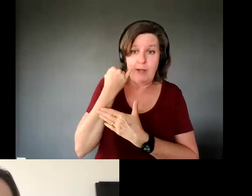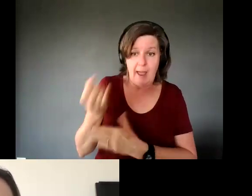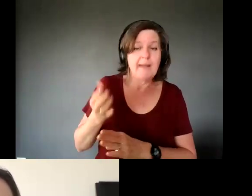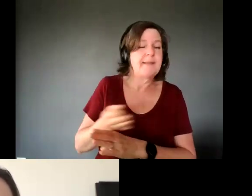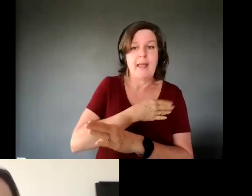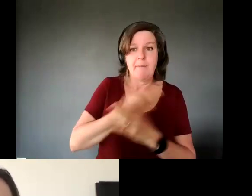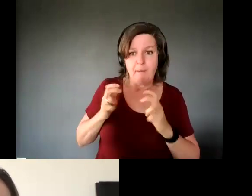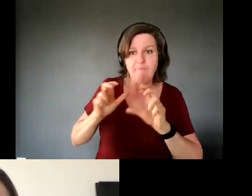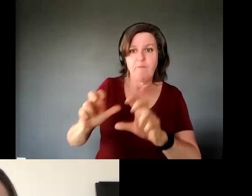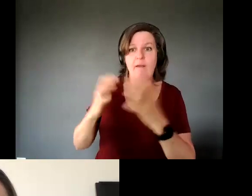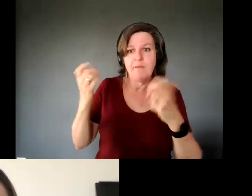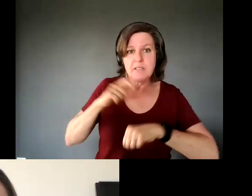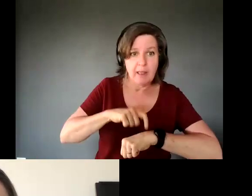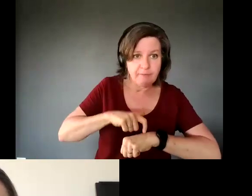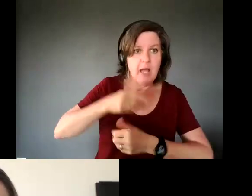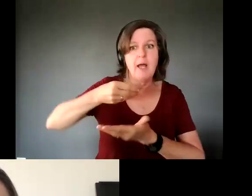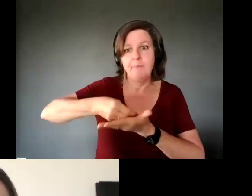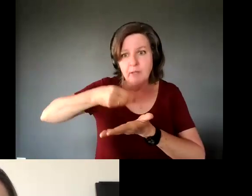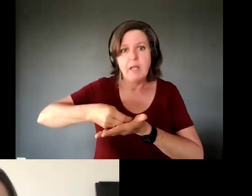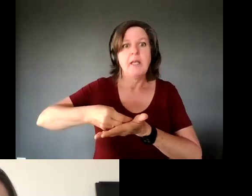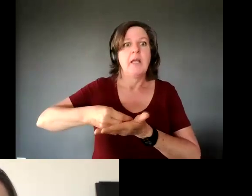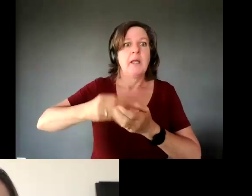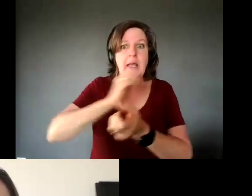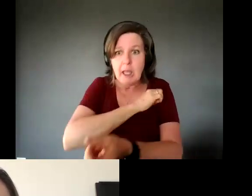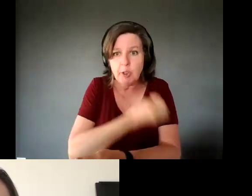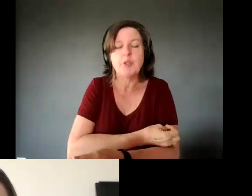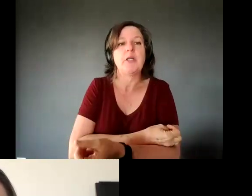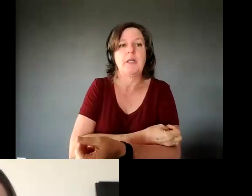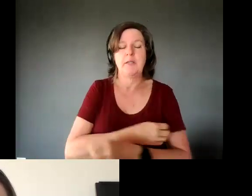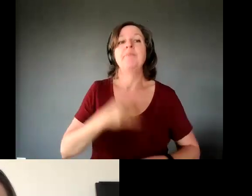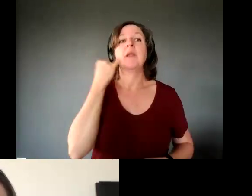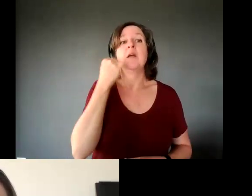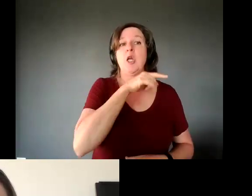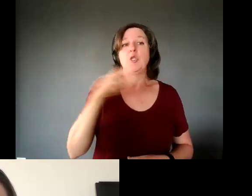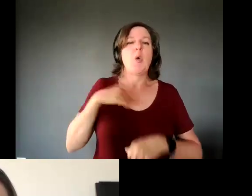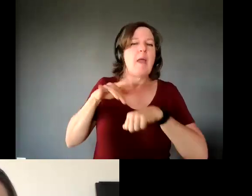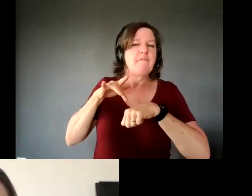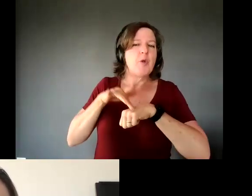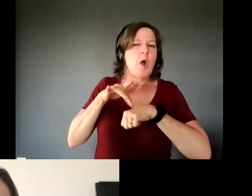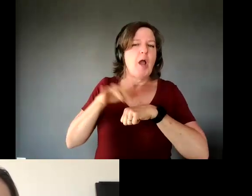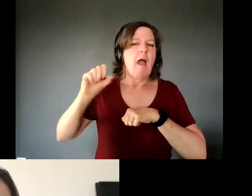a lot of time, funding, energy, into it. So if you're in those early stages or you know